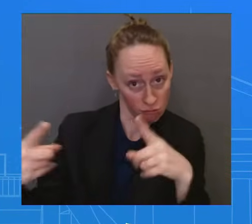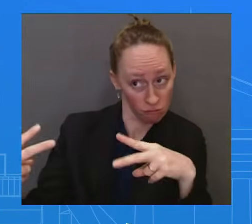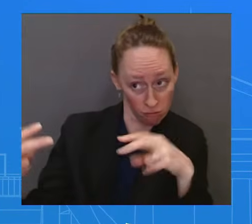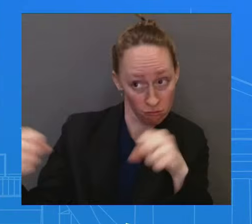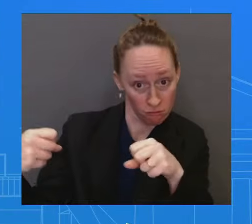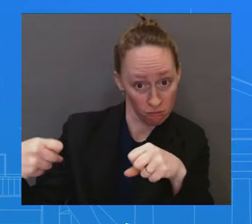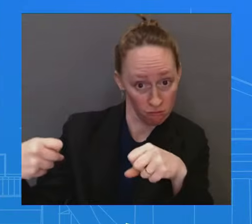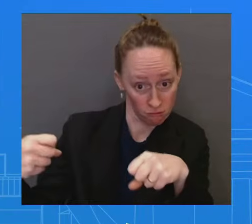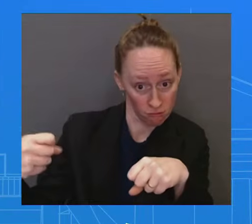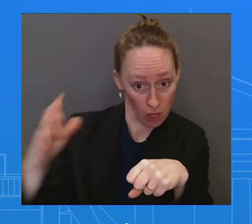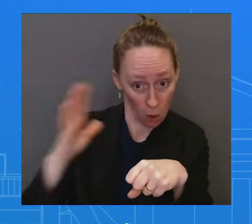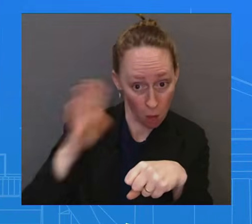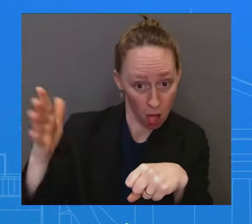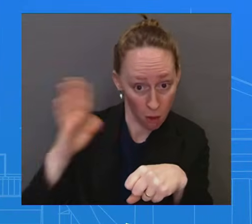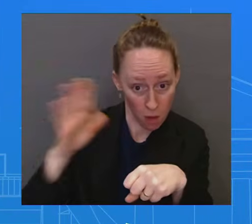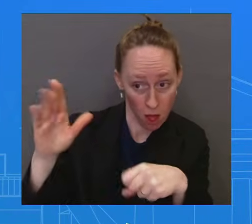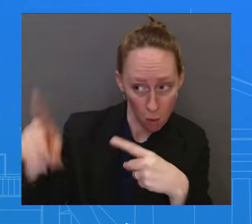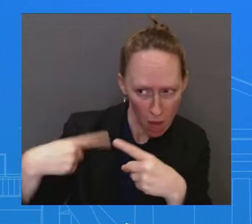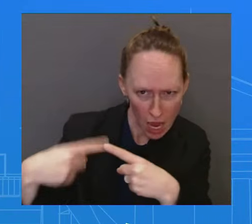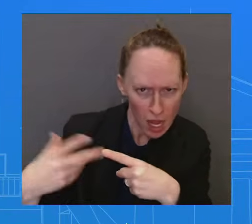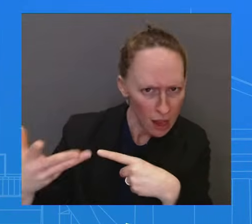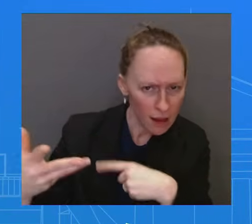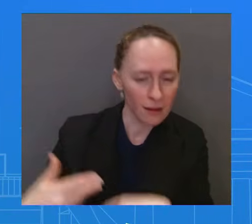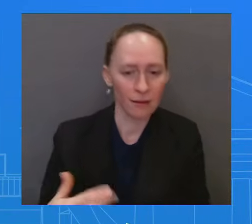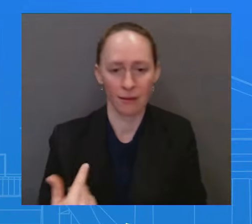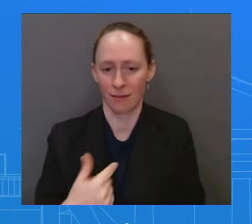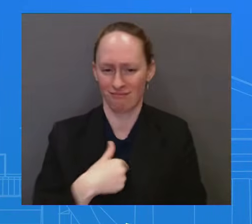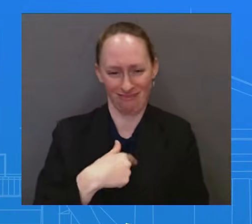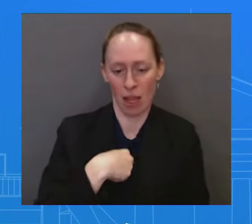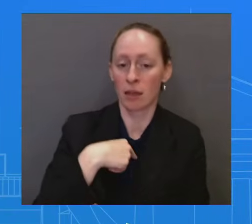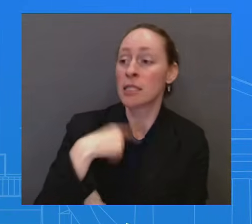We have certainly talked about the importance of moving to lower-intensity operations.